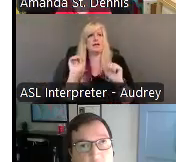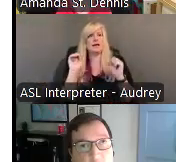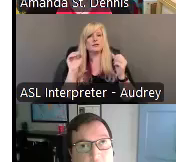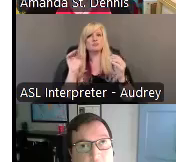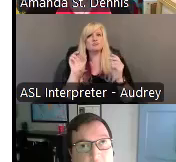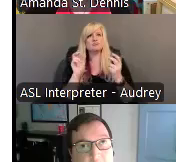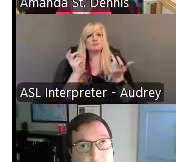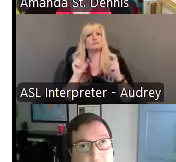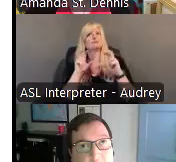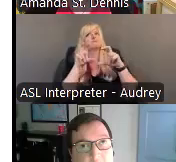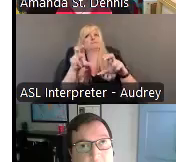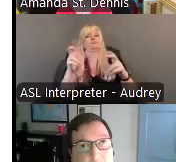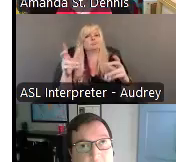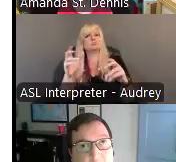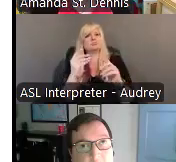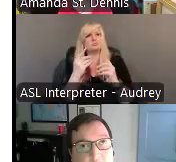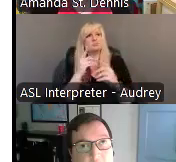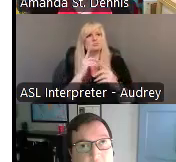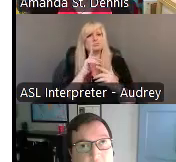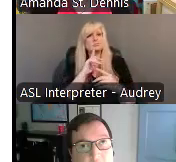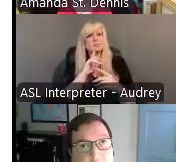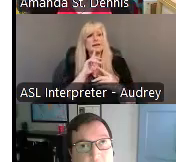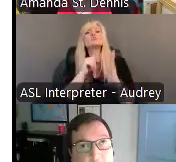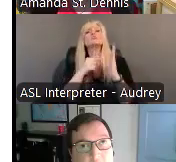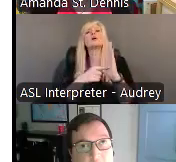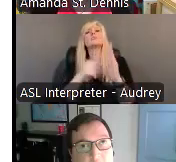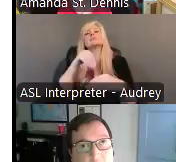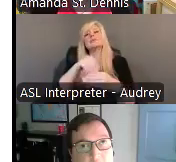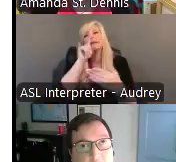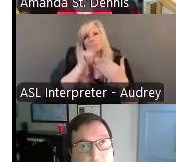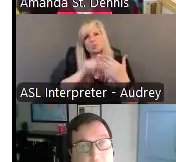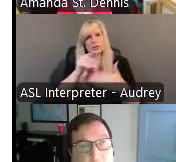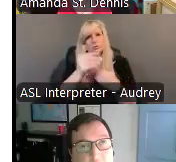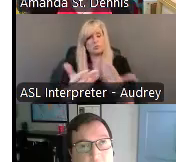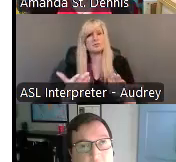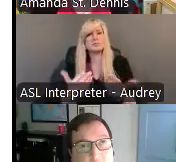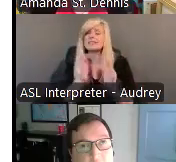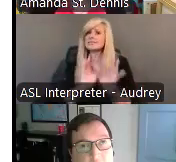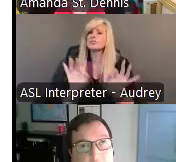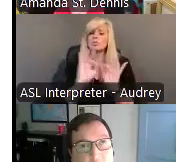project is represented in the research. And that's really important. An example of